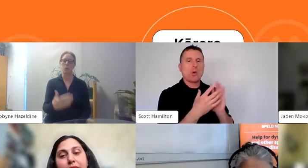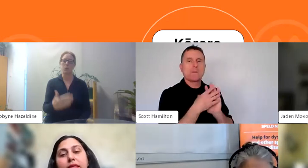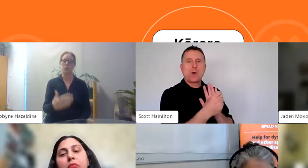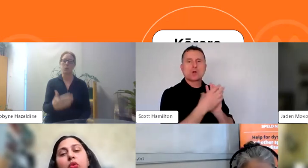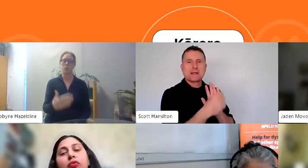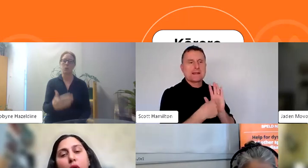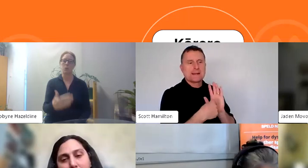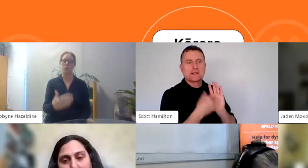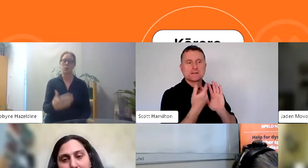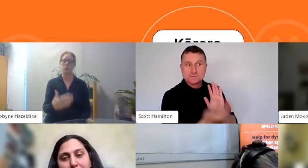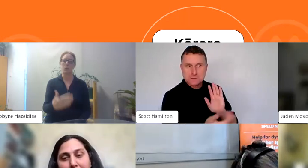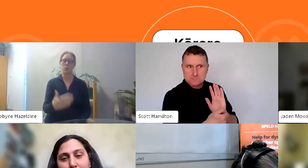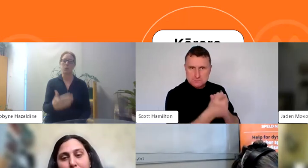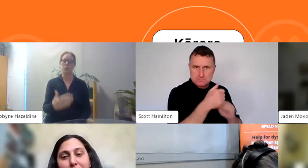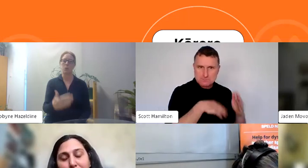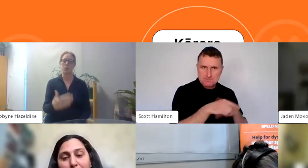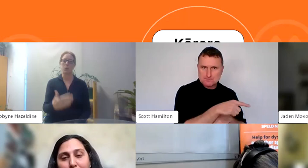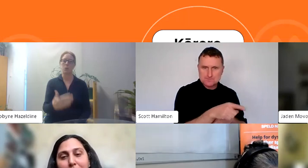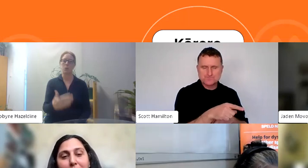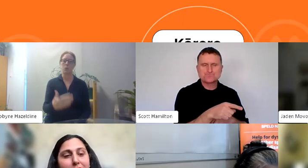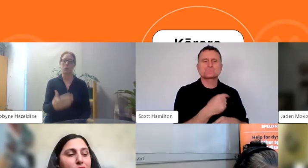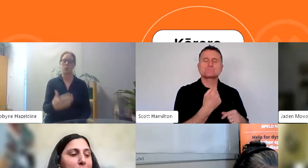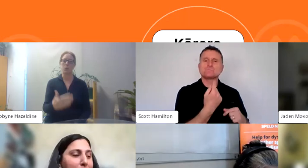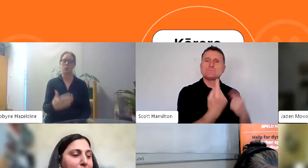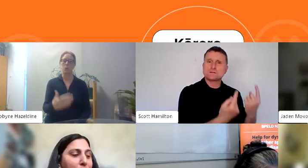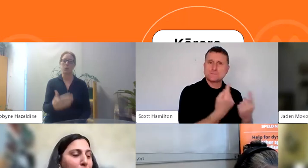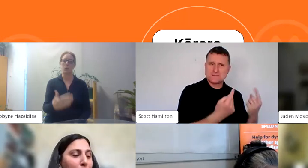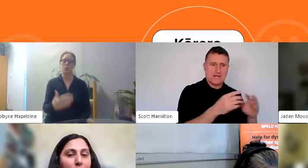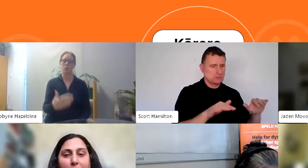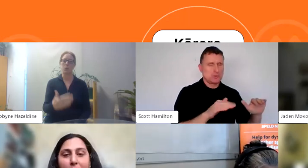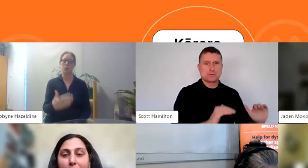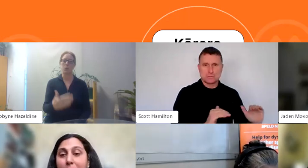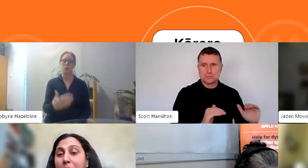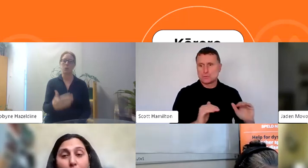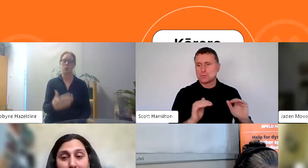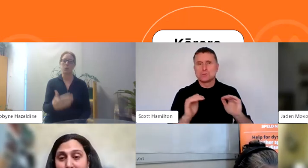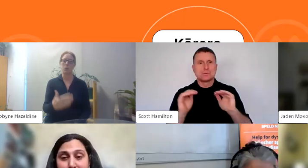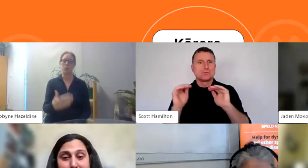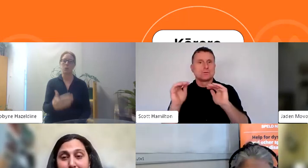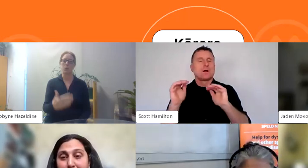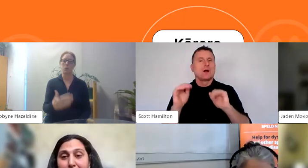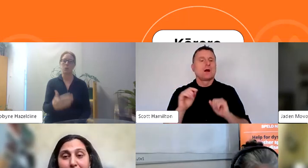then they move on, I would like to hope, into being employers,